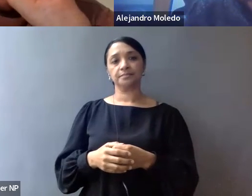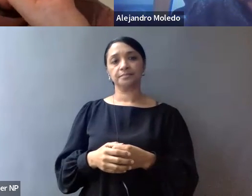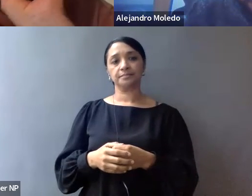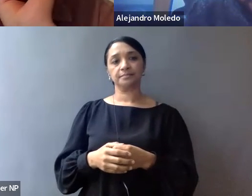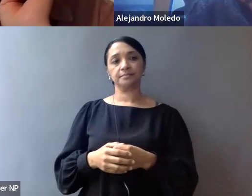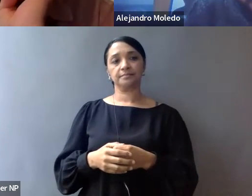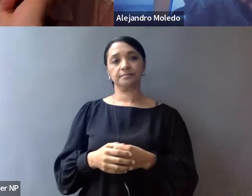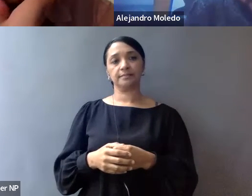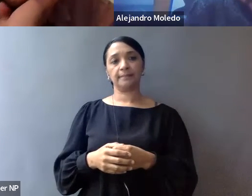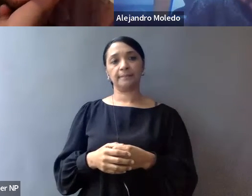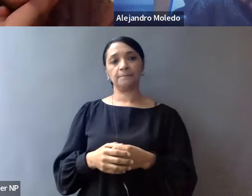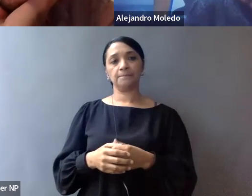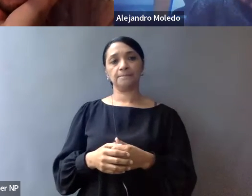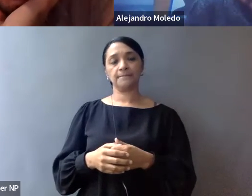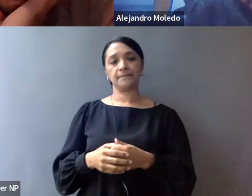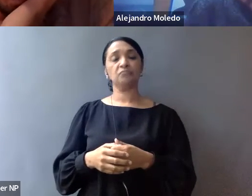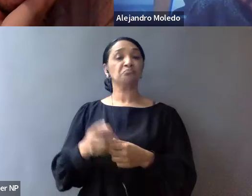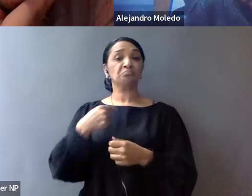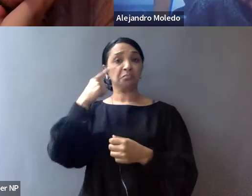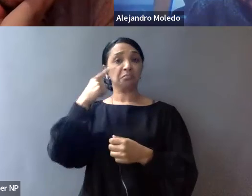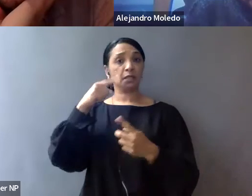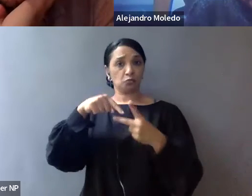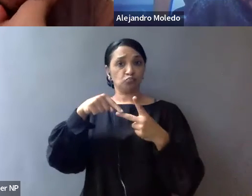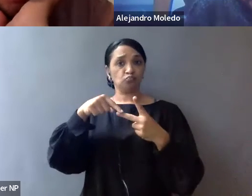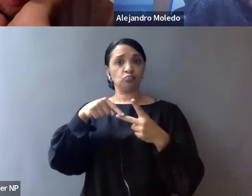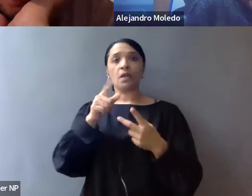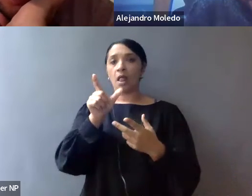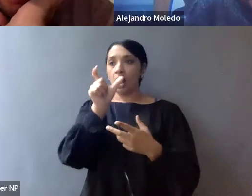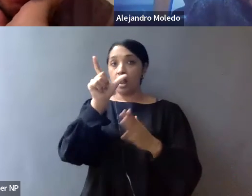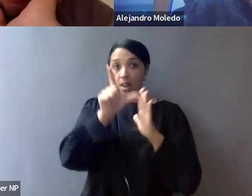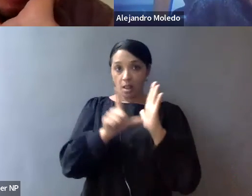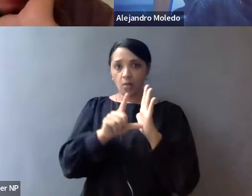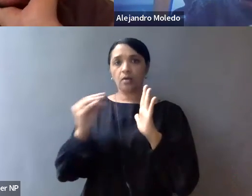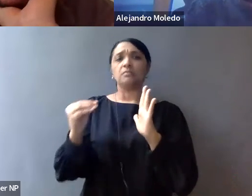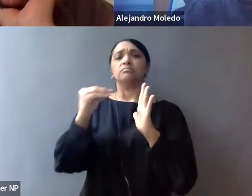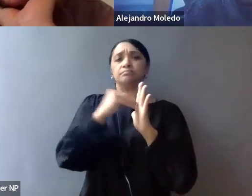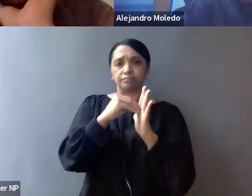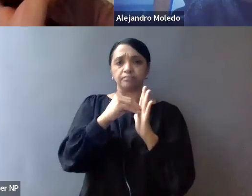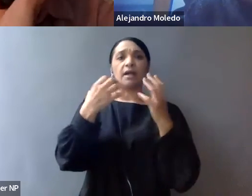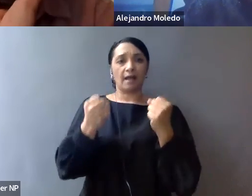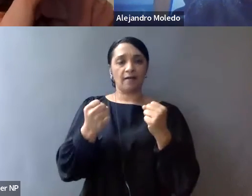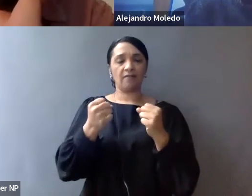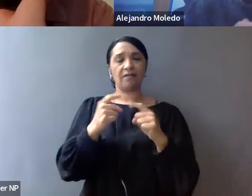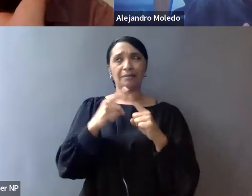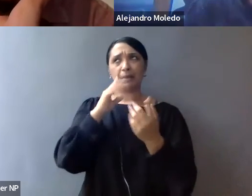I believe that they are mentioned in the legislation in a recital, I think (I can't tell you for sure).